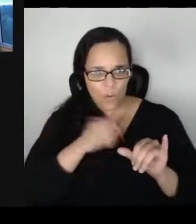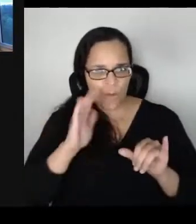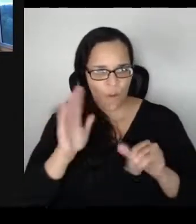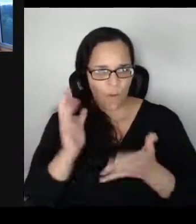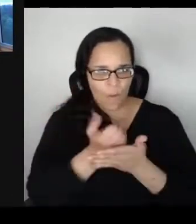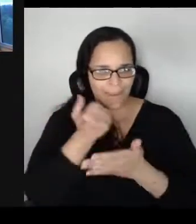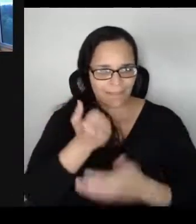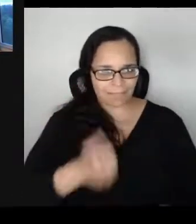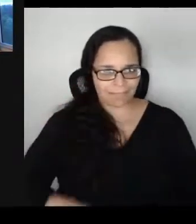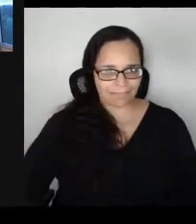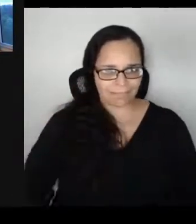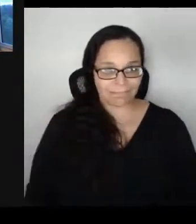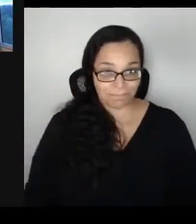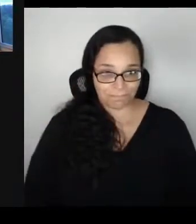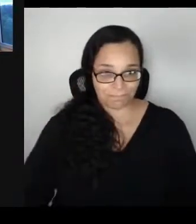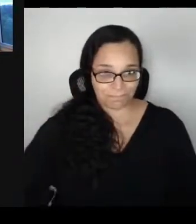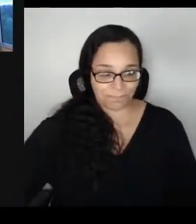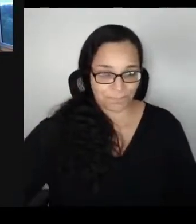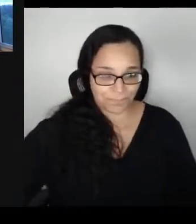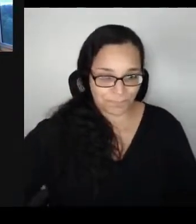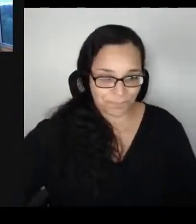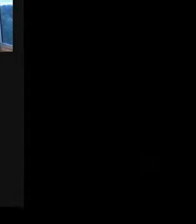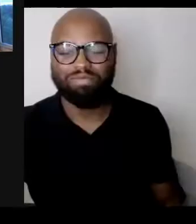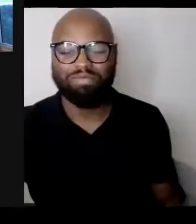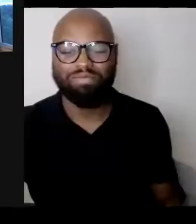Thank you, Cynthia. Ravi.